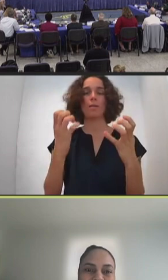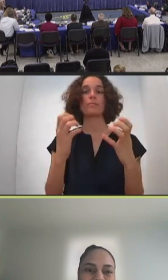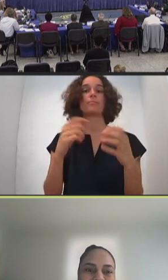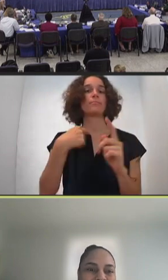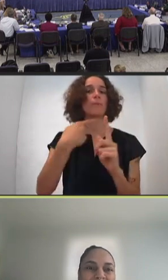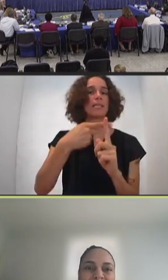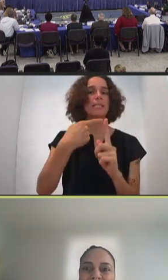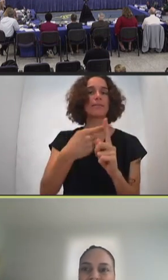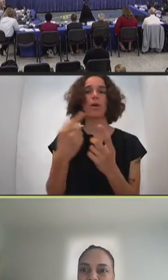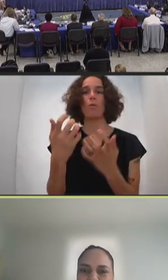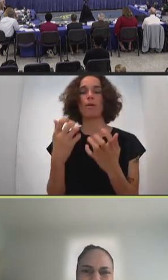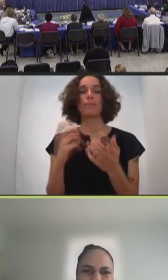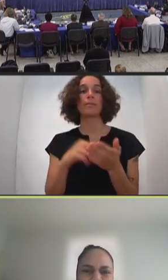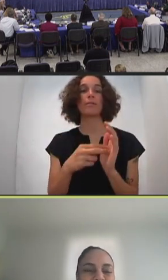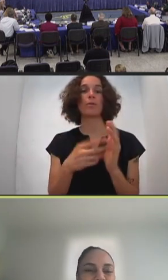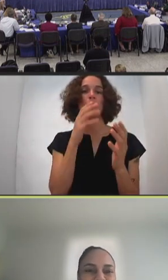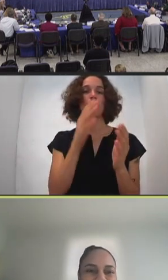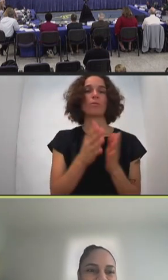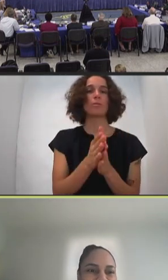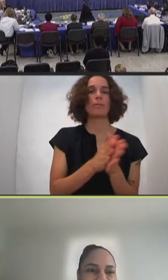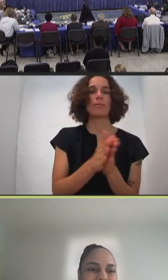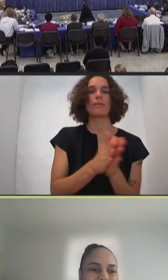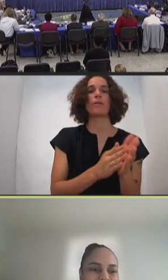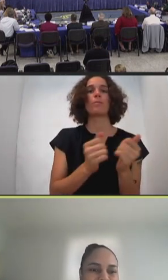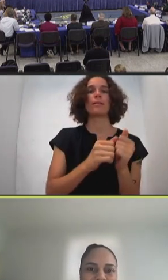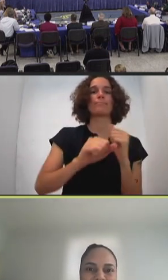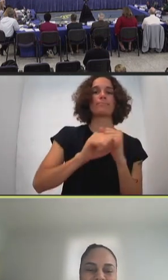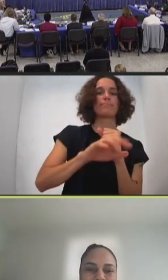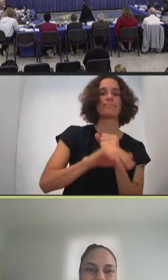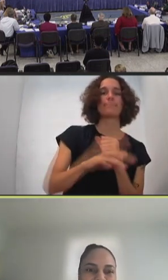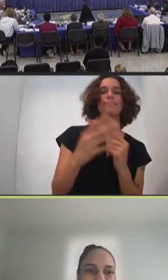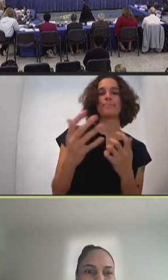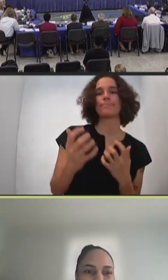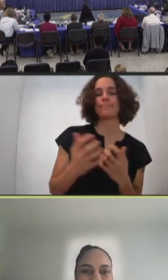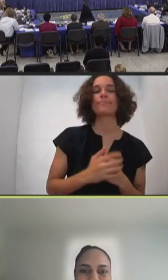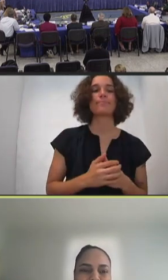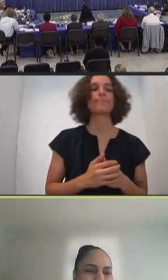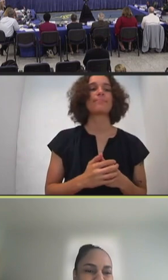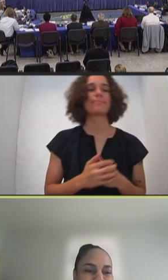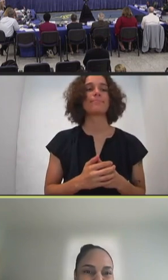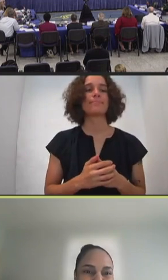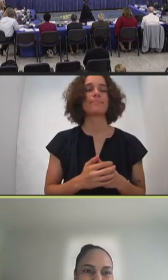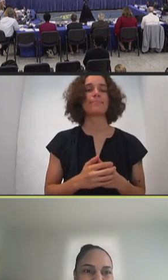these. I think there's a few more too on the next set of slides, you can move on.